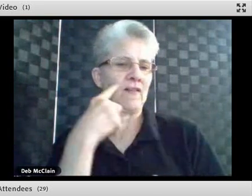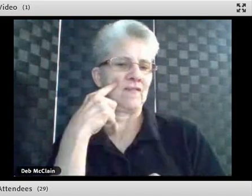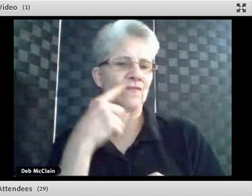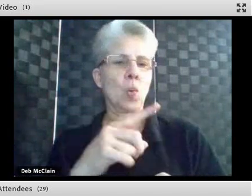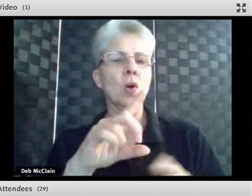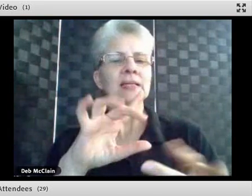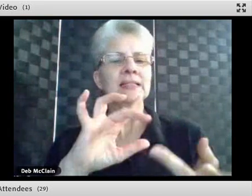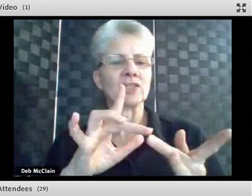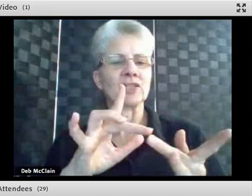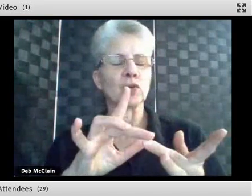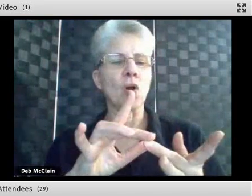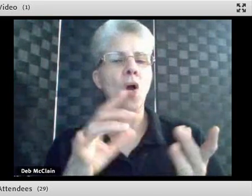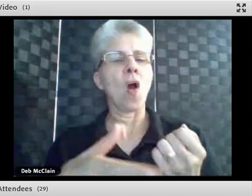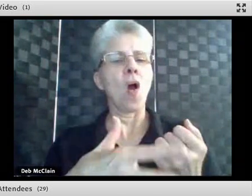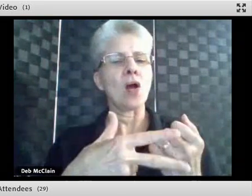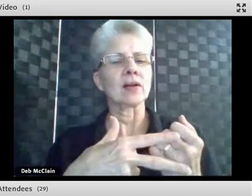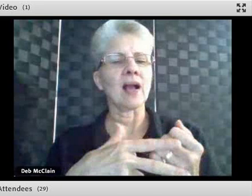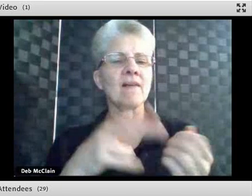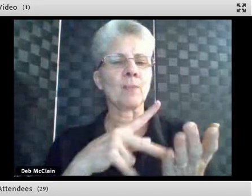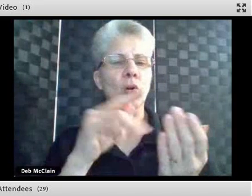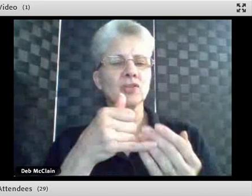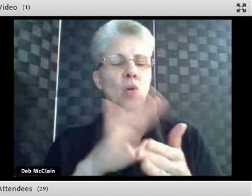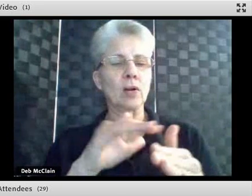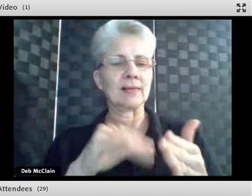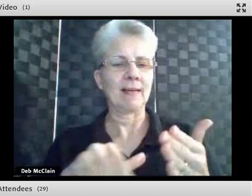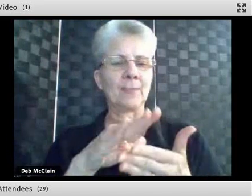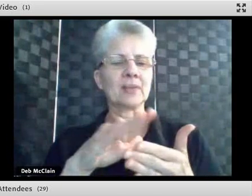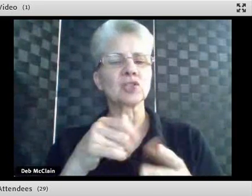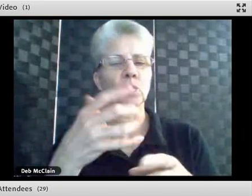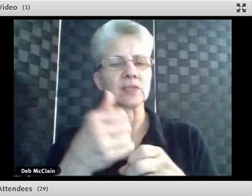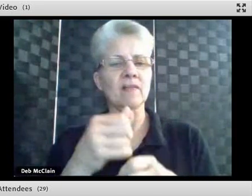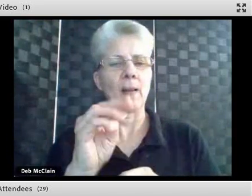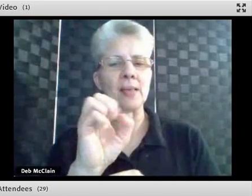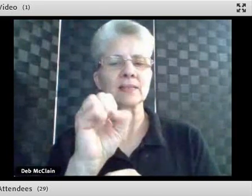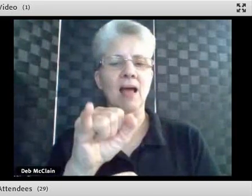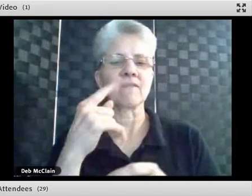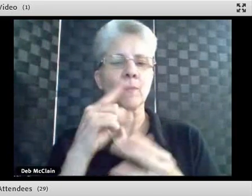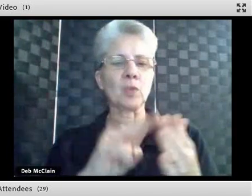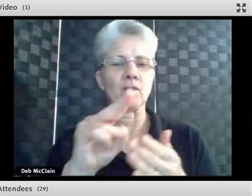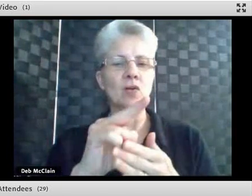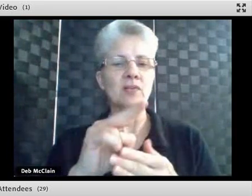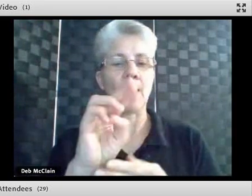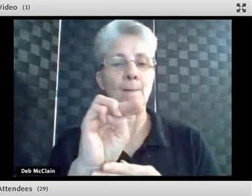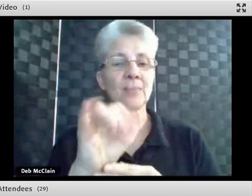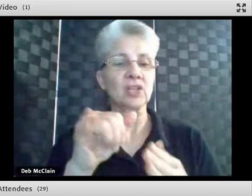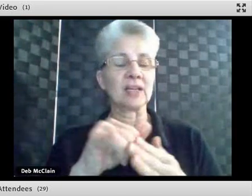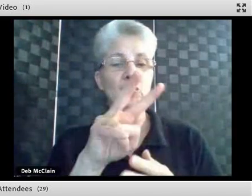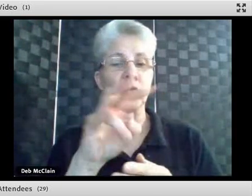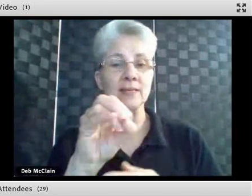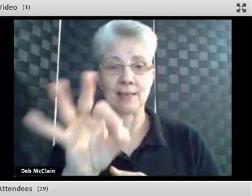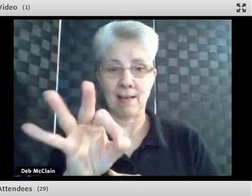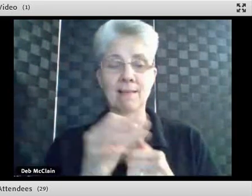archiving project on campus. Krystal received her MSI from the University of Michigan in 2009.